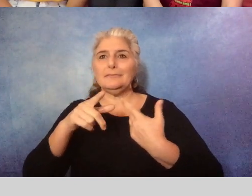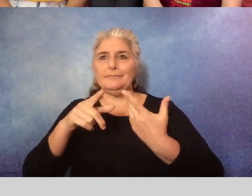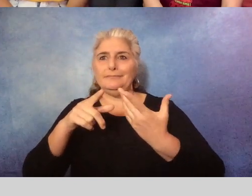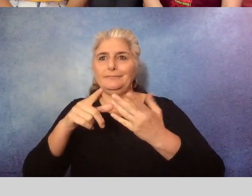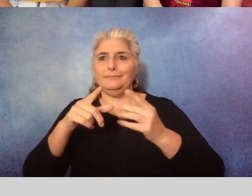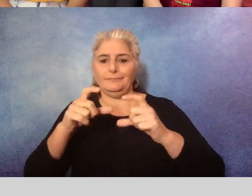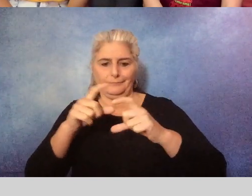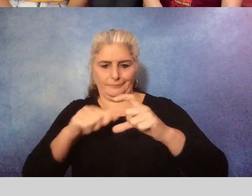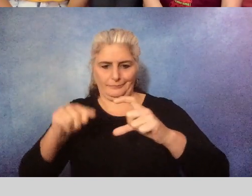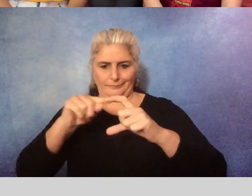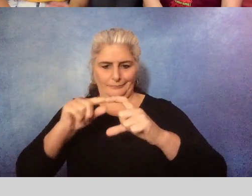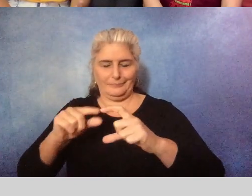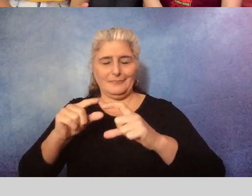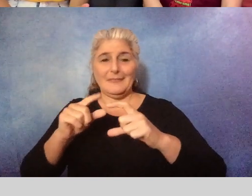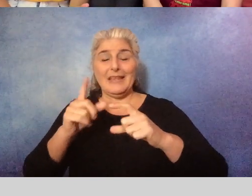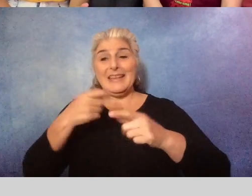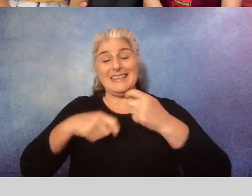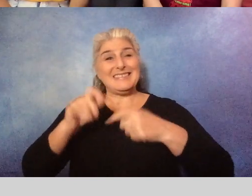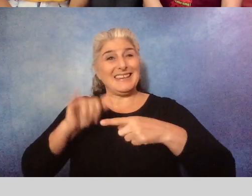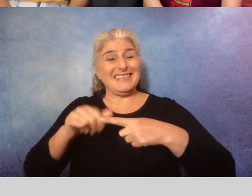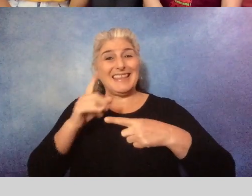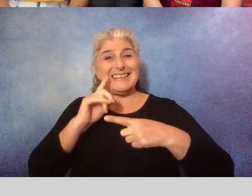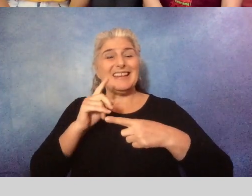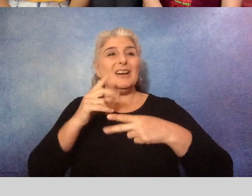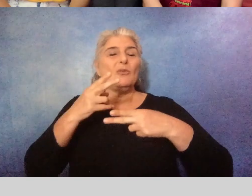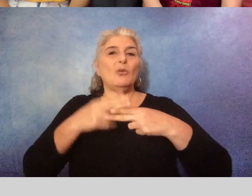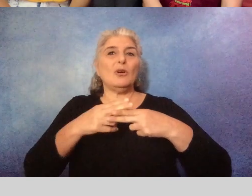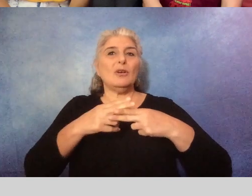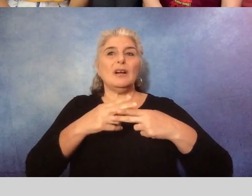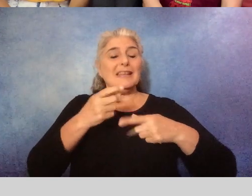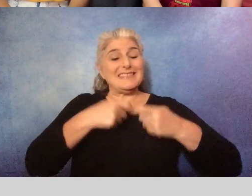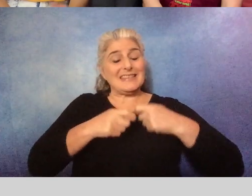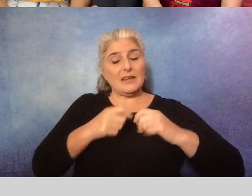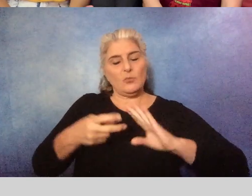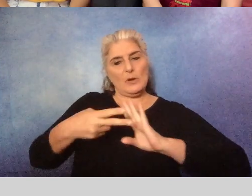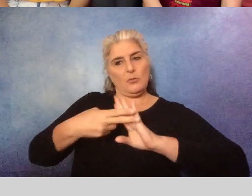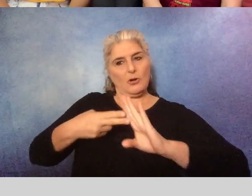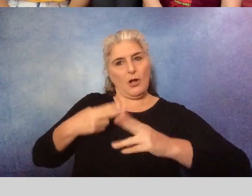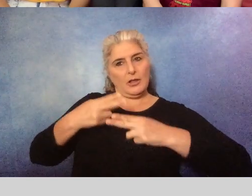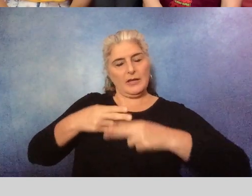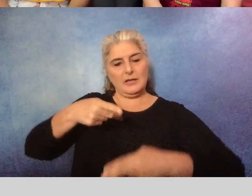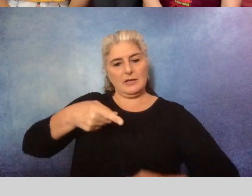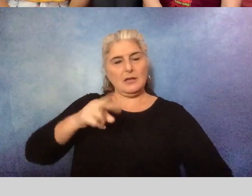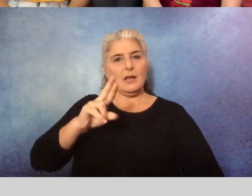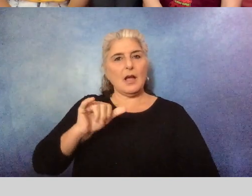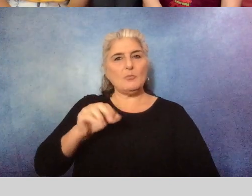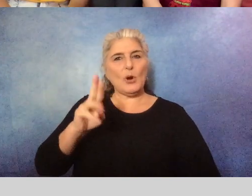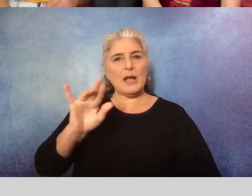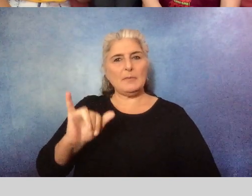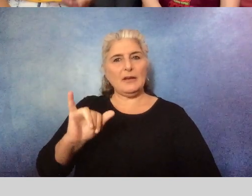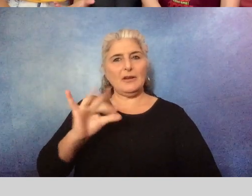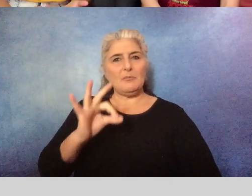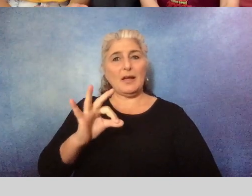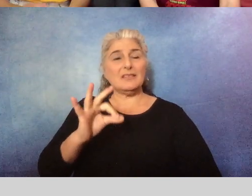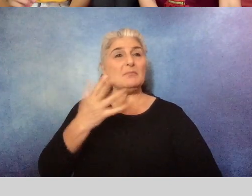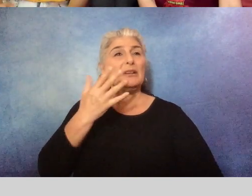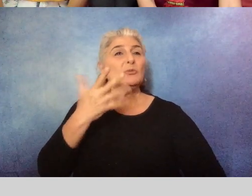for example, we will look at it as a primary button that's reviewed somewhere else and we are just reusing it.